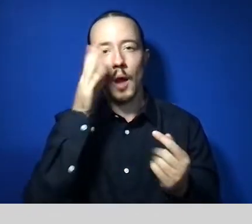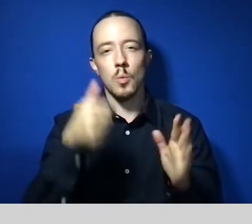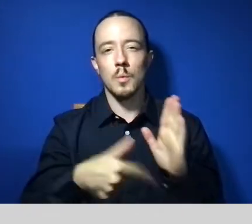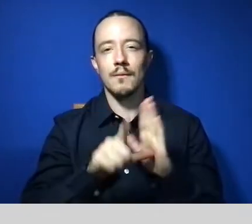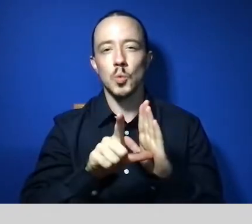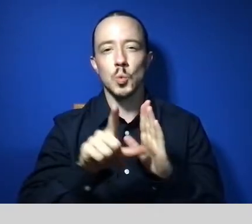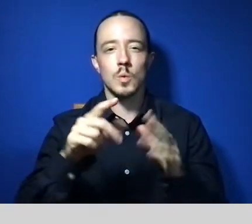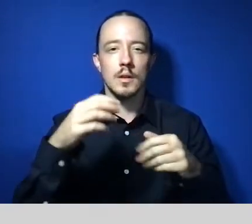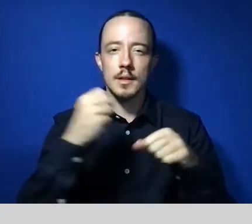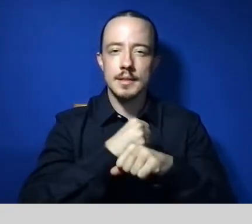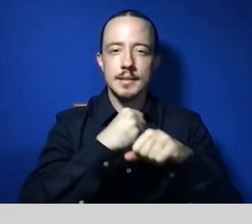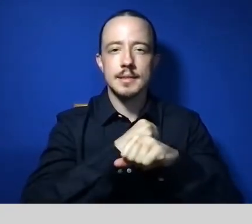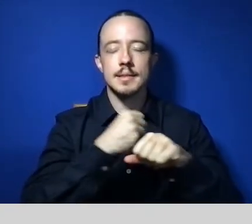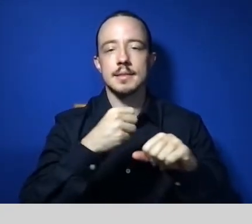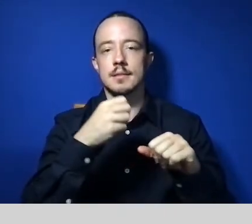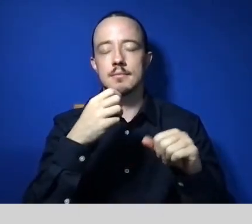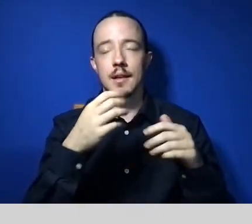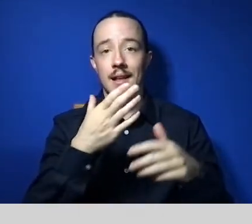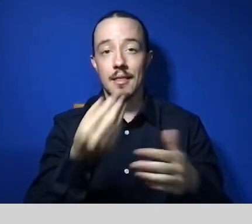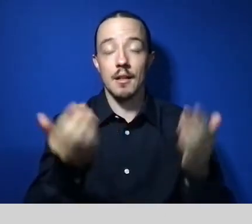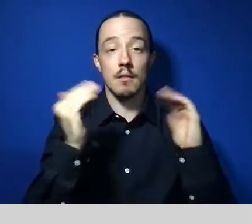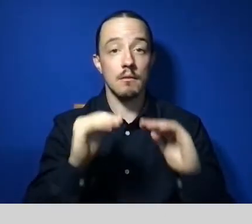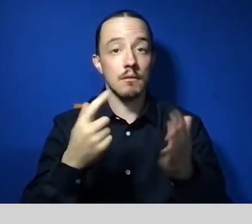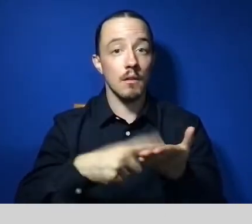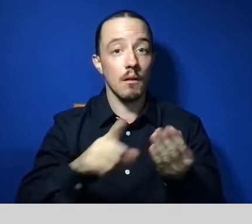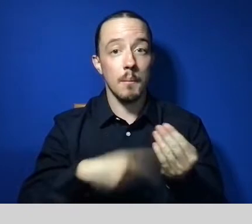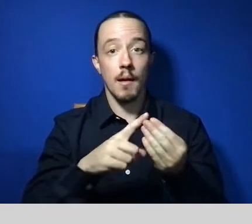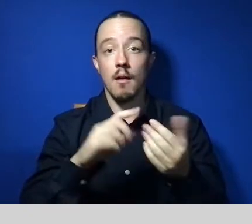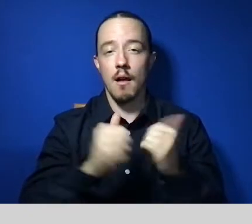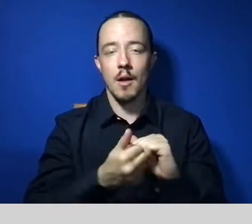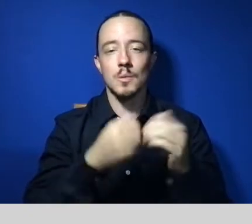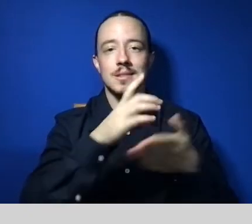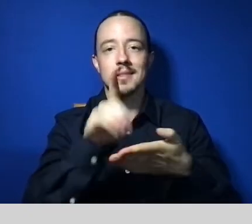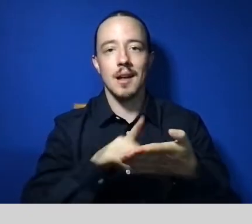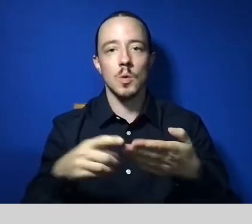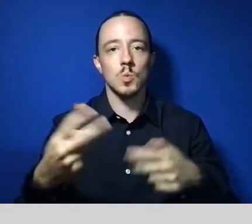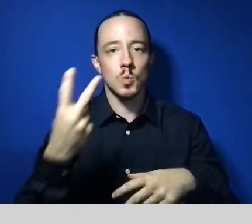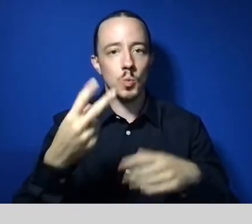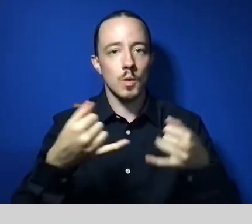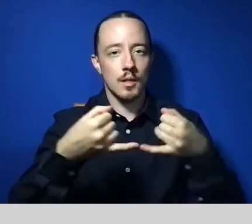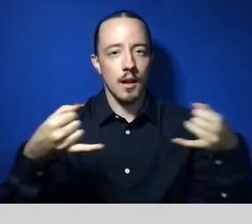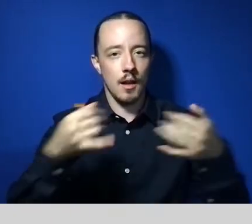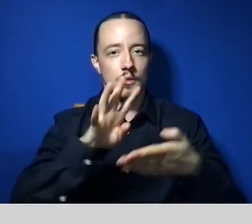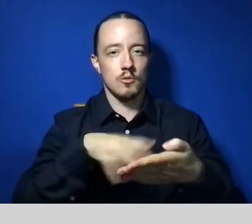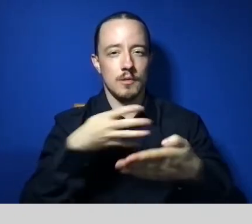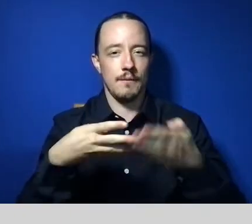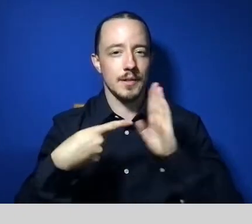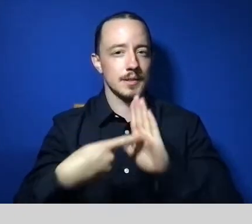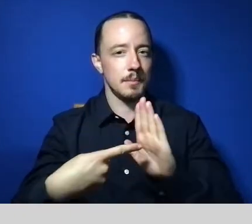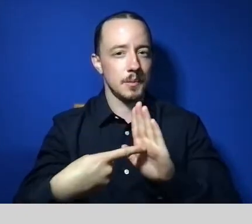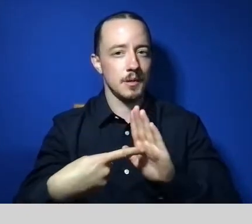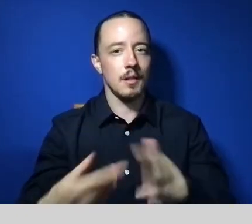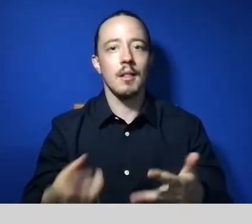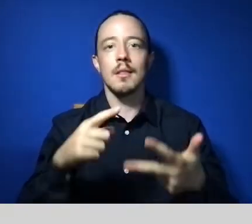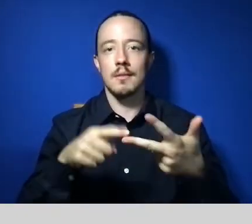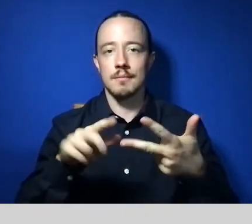and then how to do a two line graph example, and then moving on to a three-line graph example.